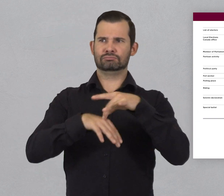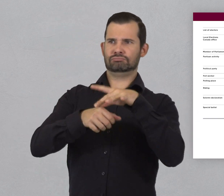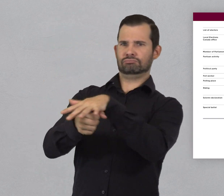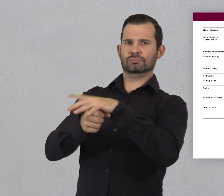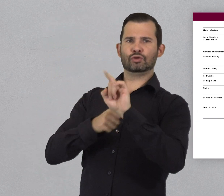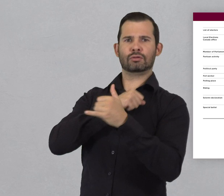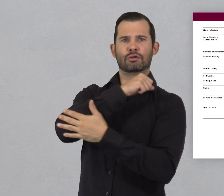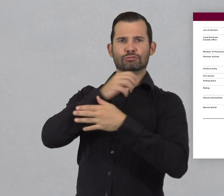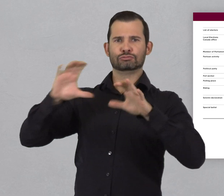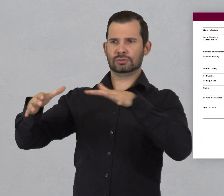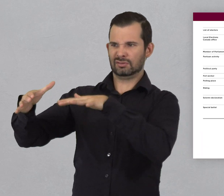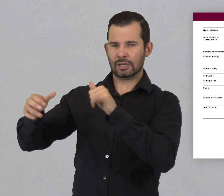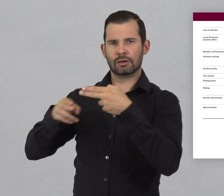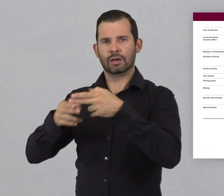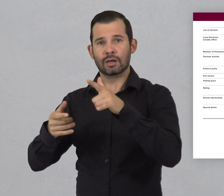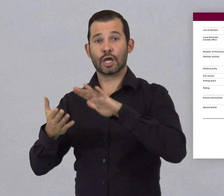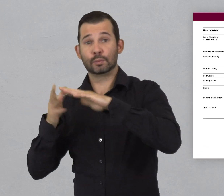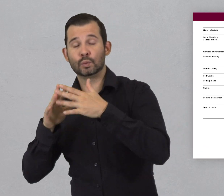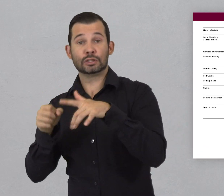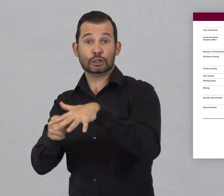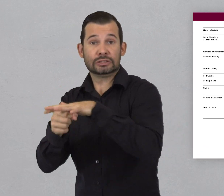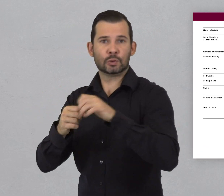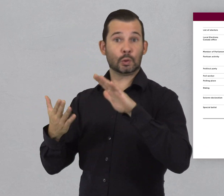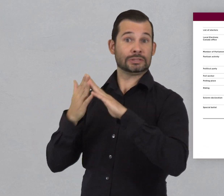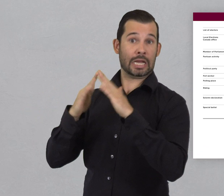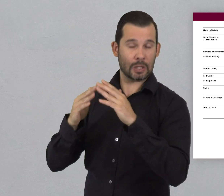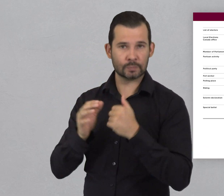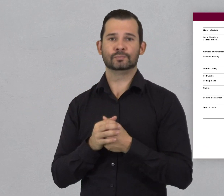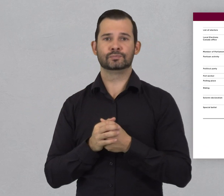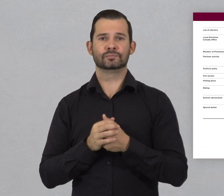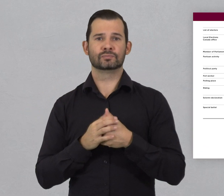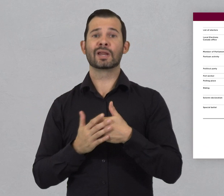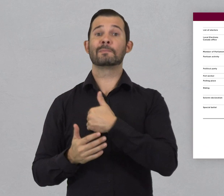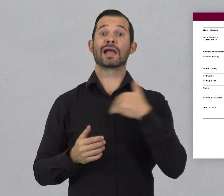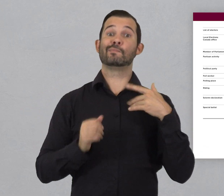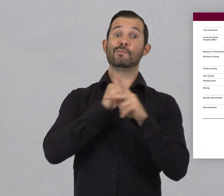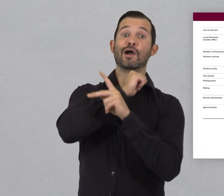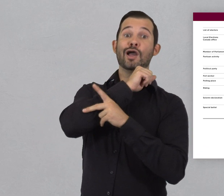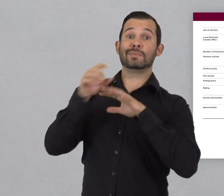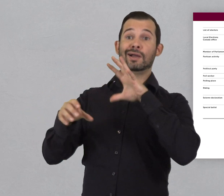area of the country that can be a community, region or town. A member of Parliament